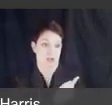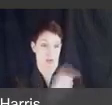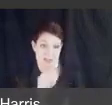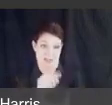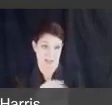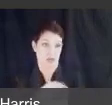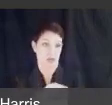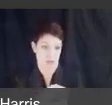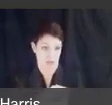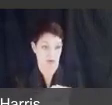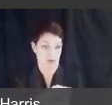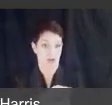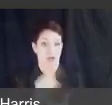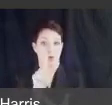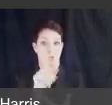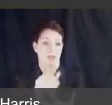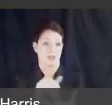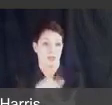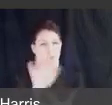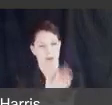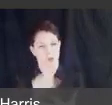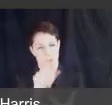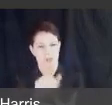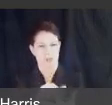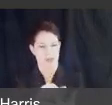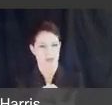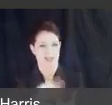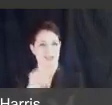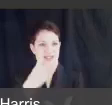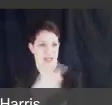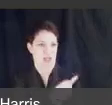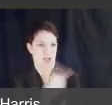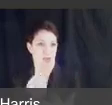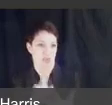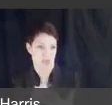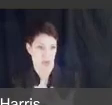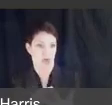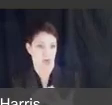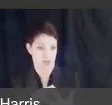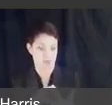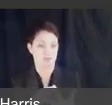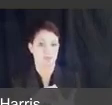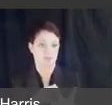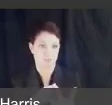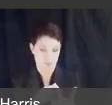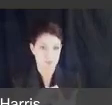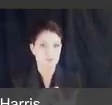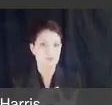and then 1,000, approximately 1,000, second doses at the other. So we're going to change that so